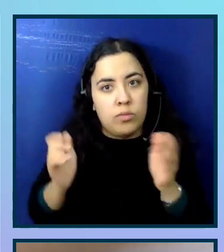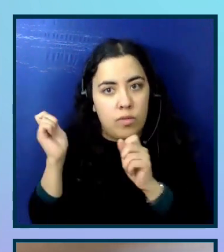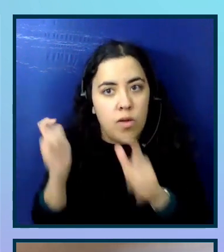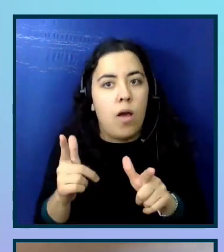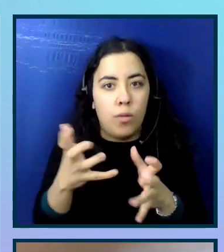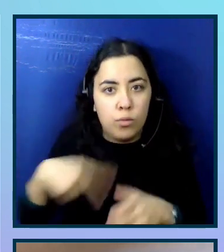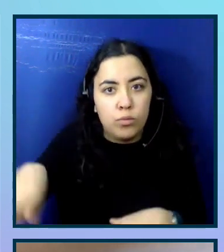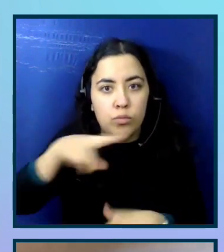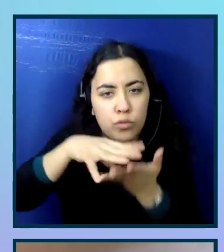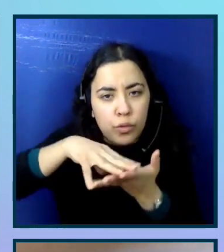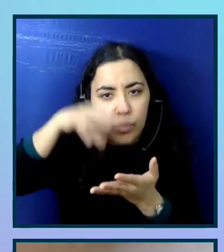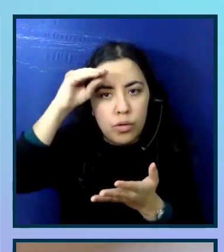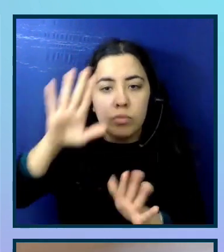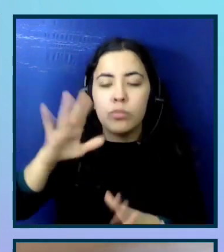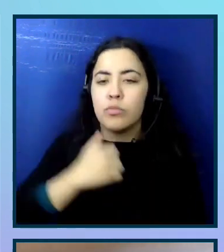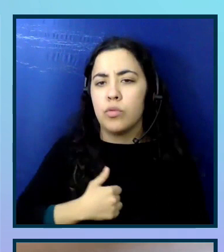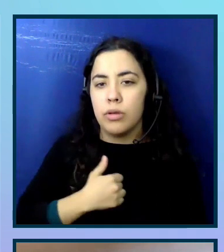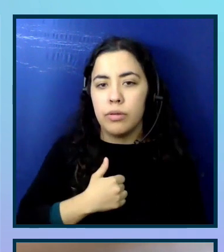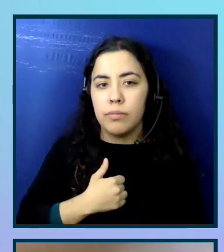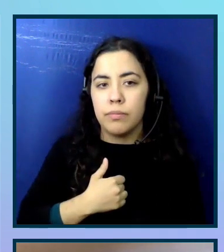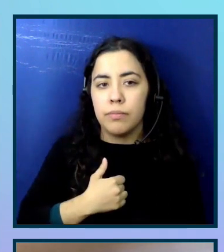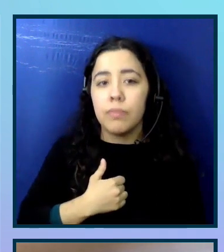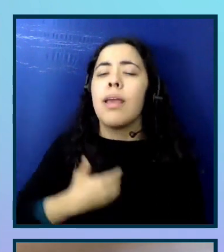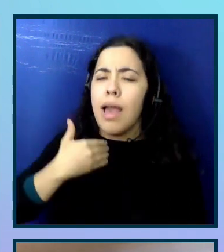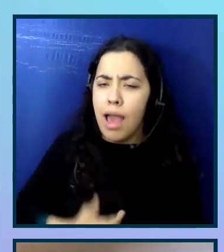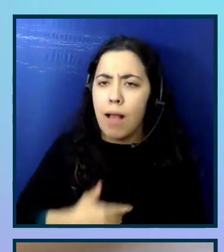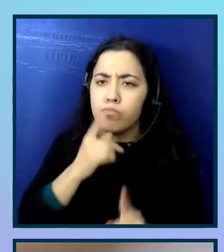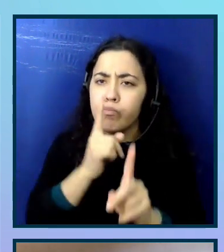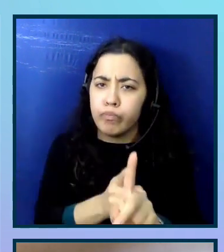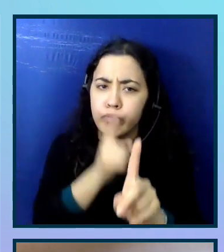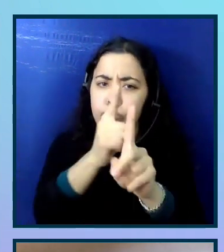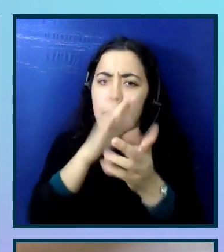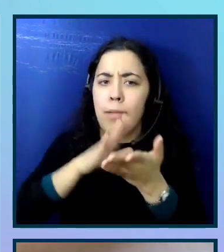I'm sorry. I aim for my students not to perceive disability